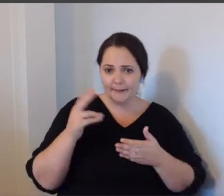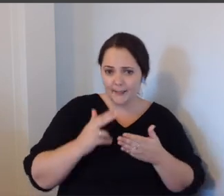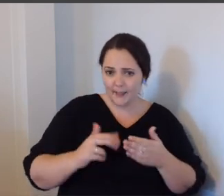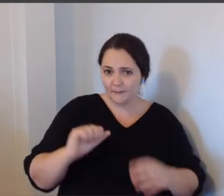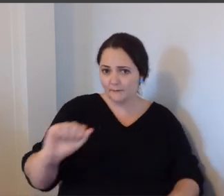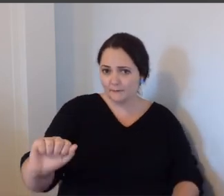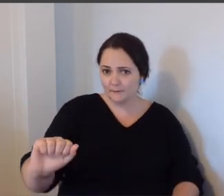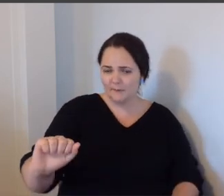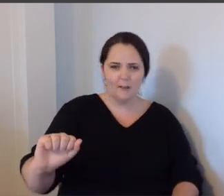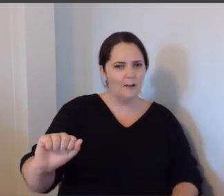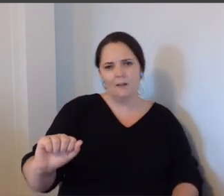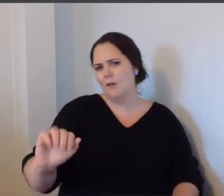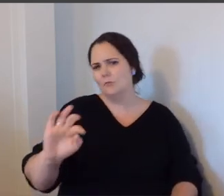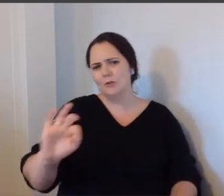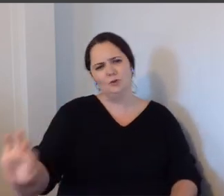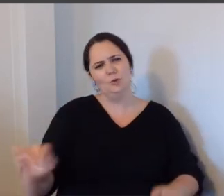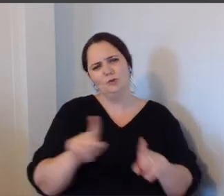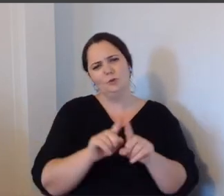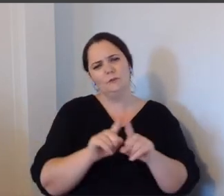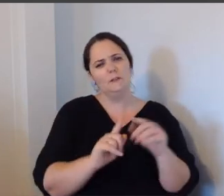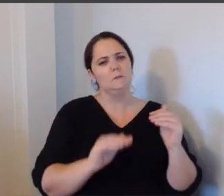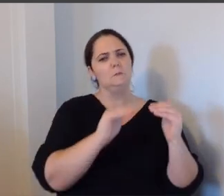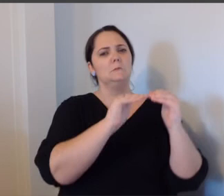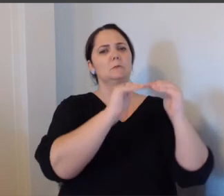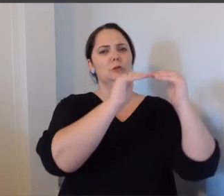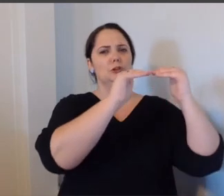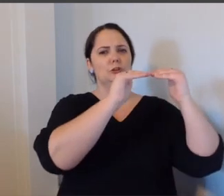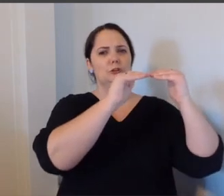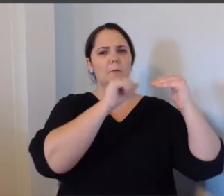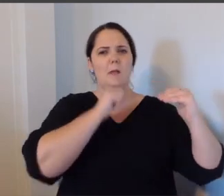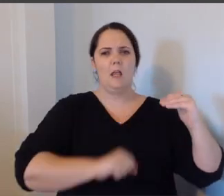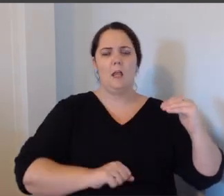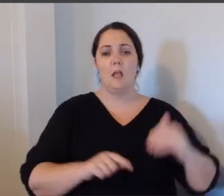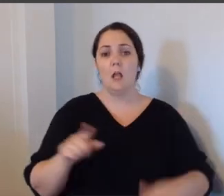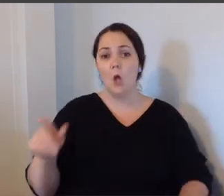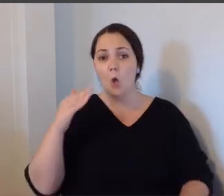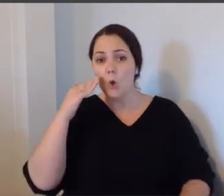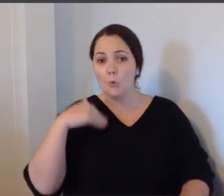to those that was applied to men, not as genius but as a sexual object of desire.